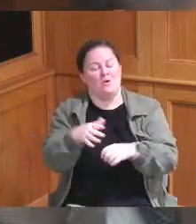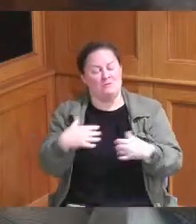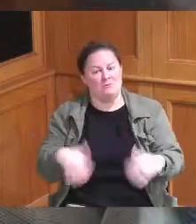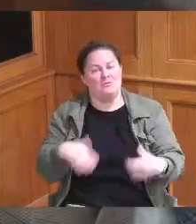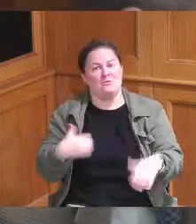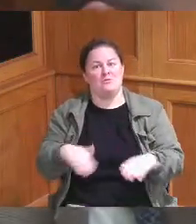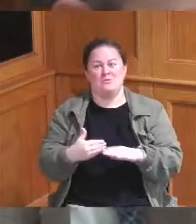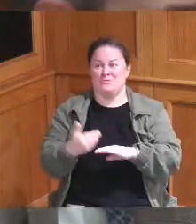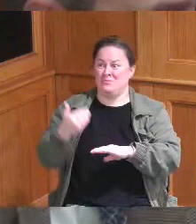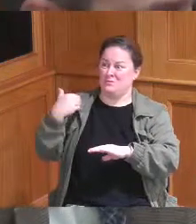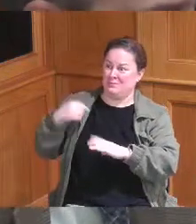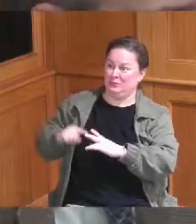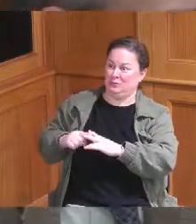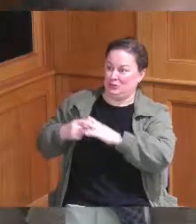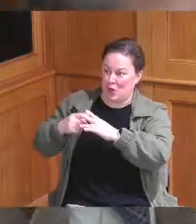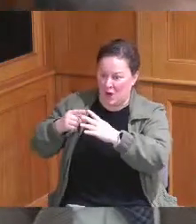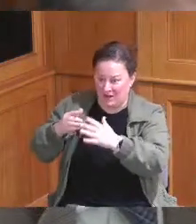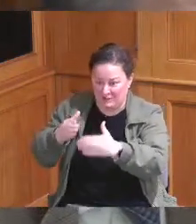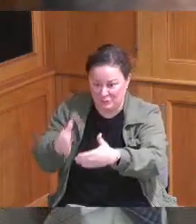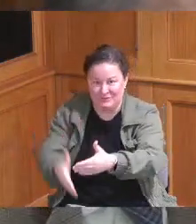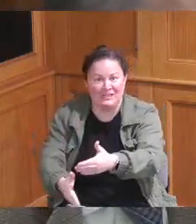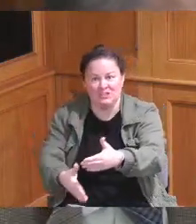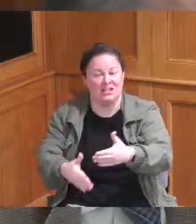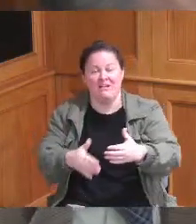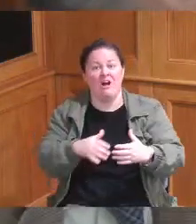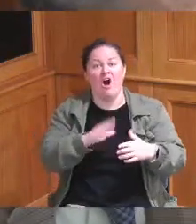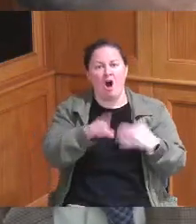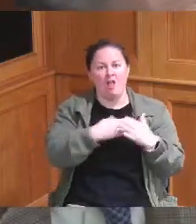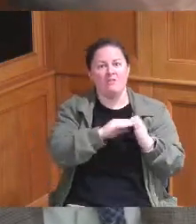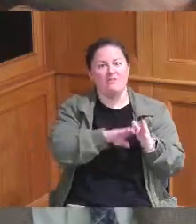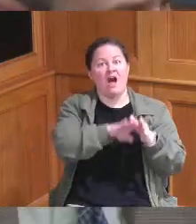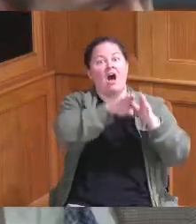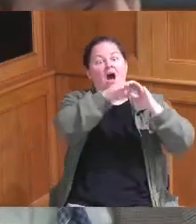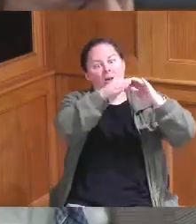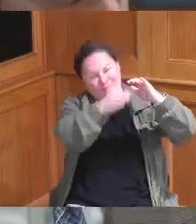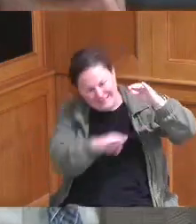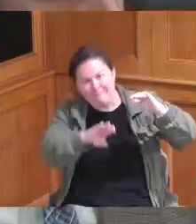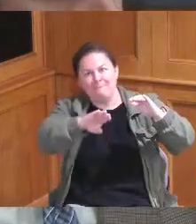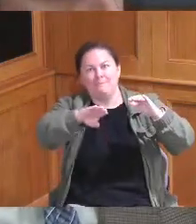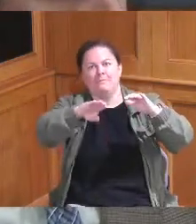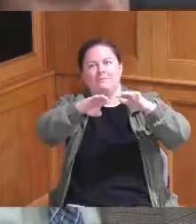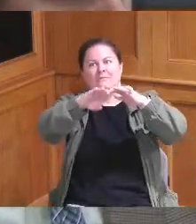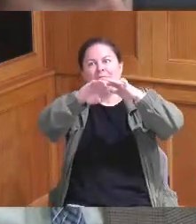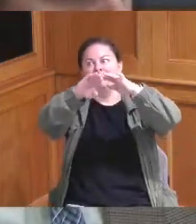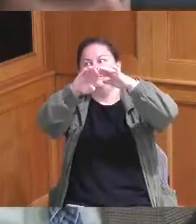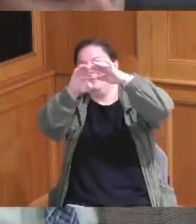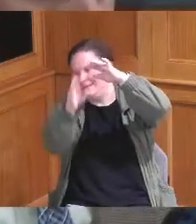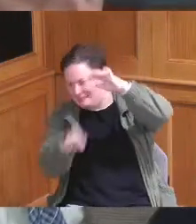the dips you know that the heights the dips and all of that and as you say the impact of one